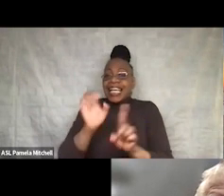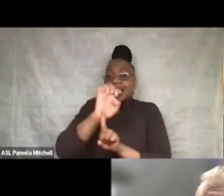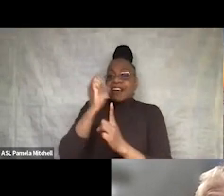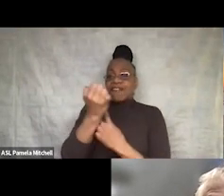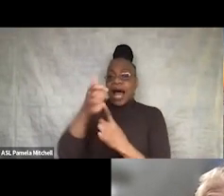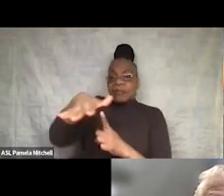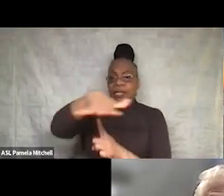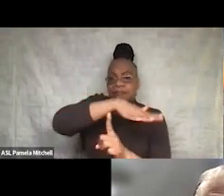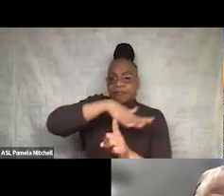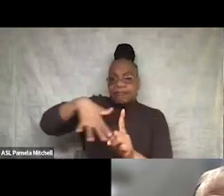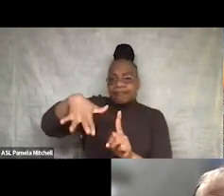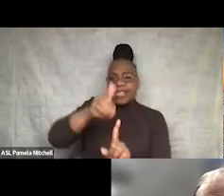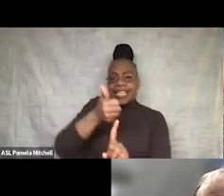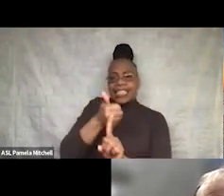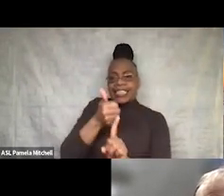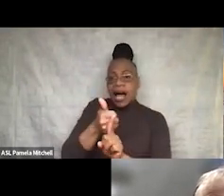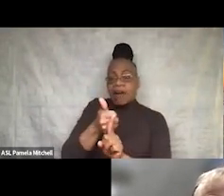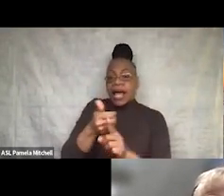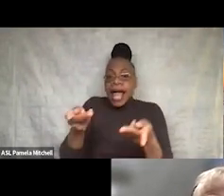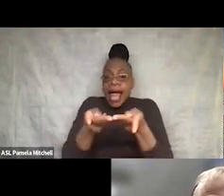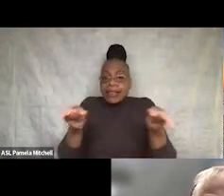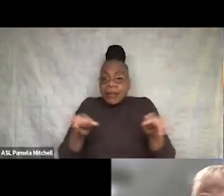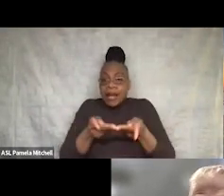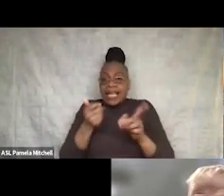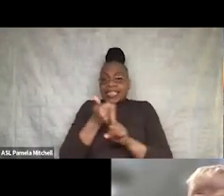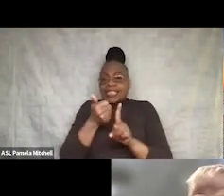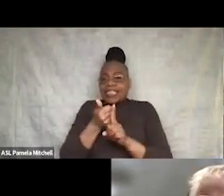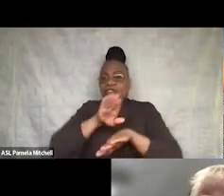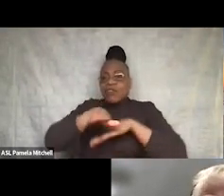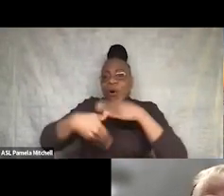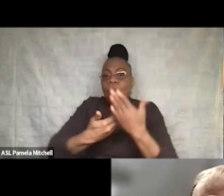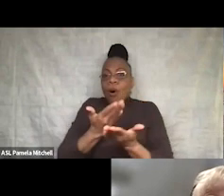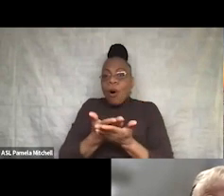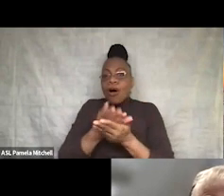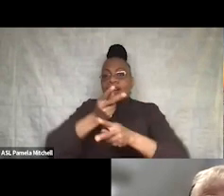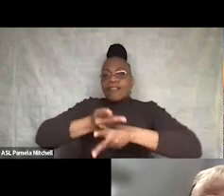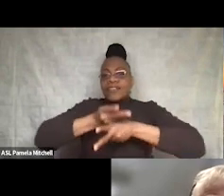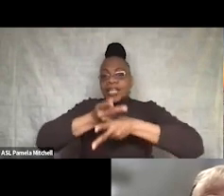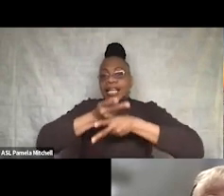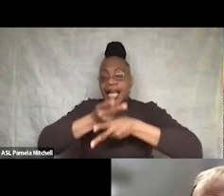and the places are conducive for all of the wraparound care that comes into the homes, right,